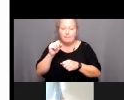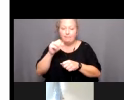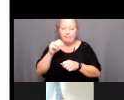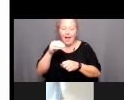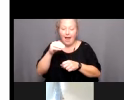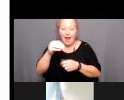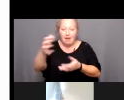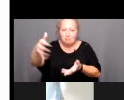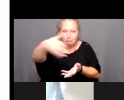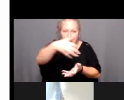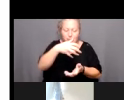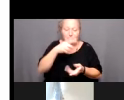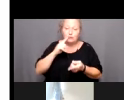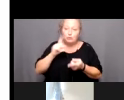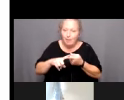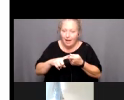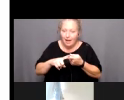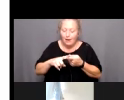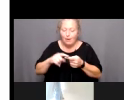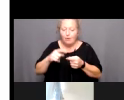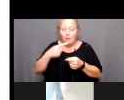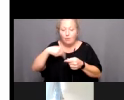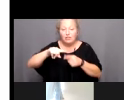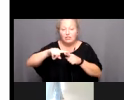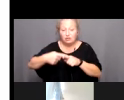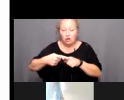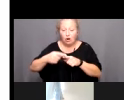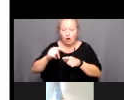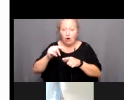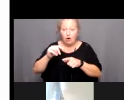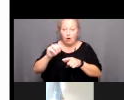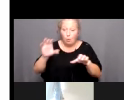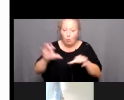started our work as we do every day but this day was going to be different.